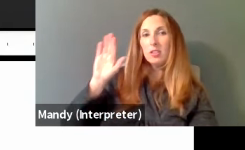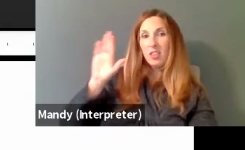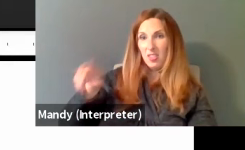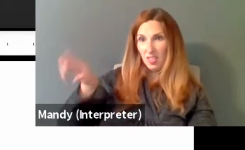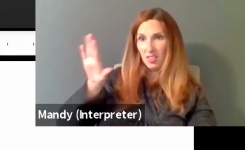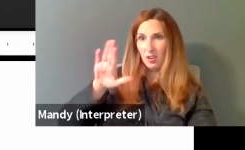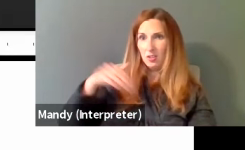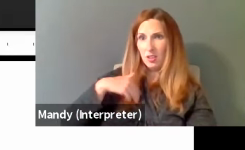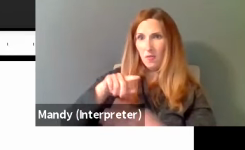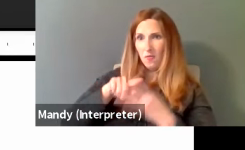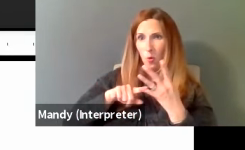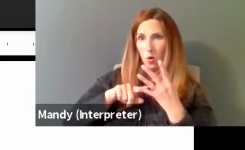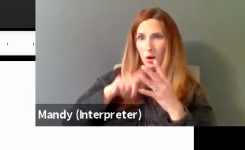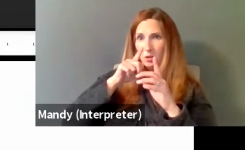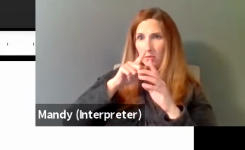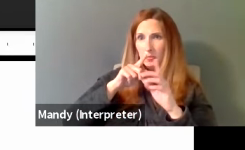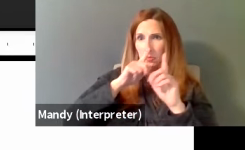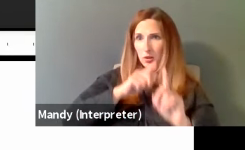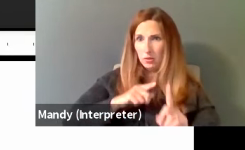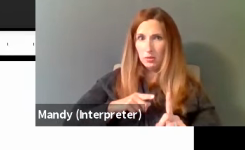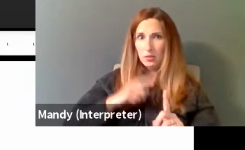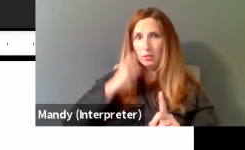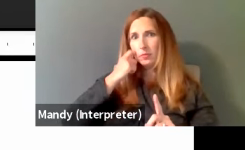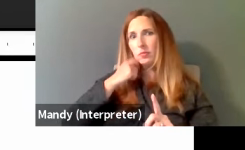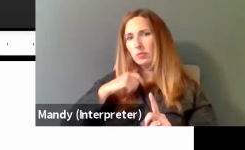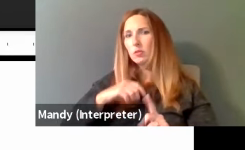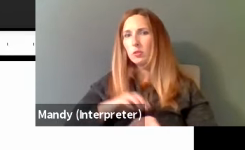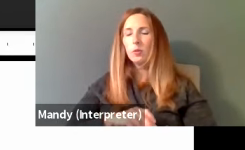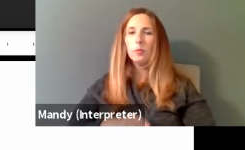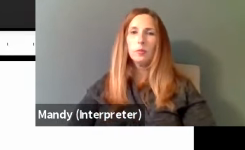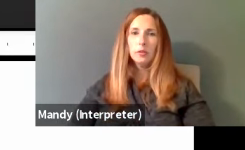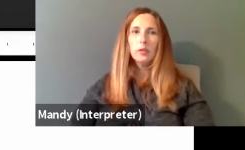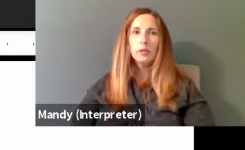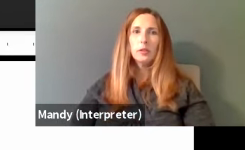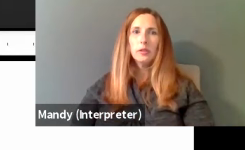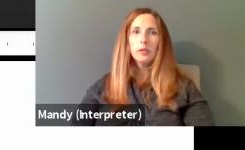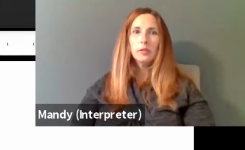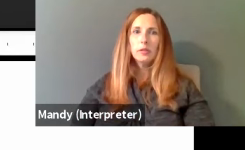And then this is just creating an outline for this answer, okay?